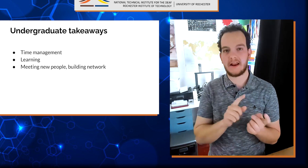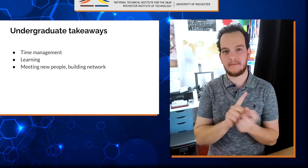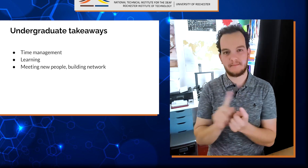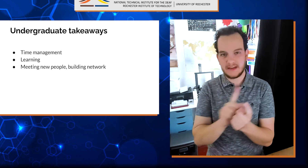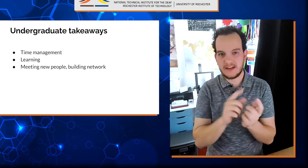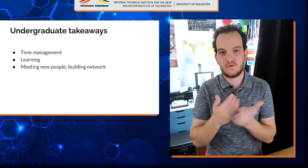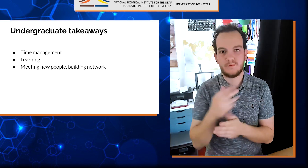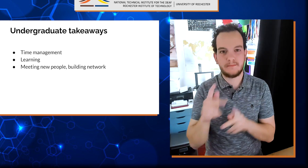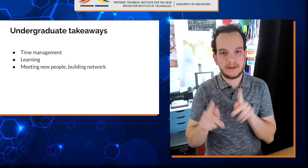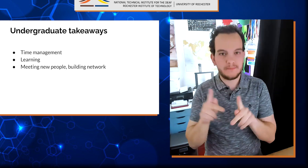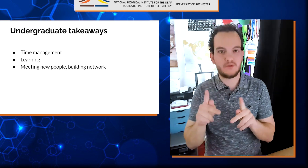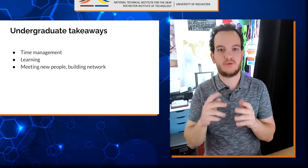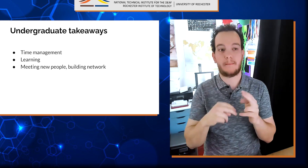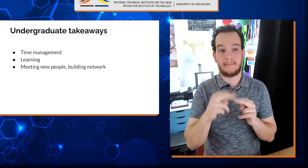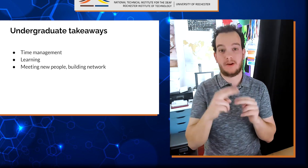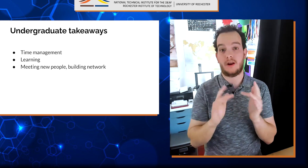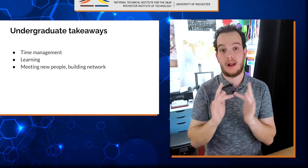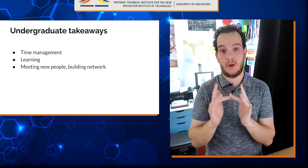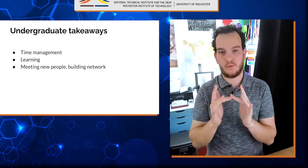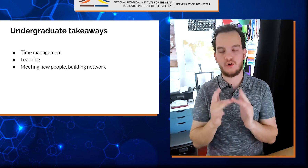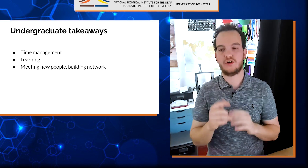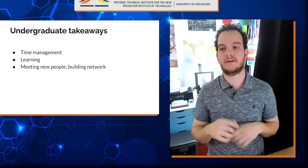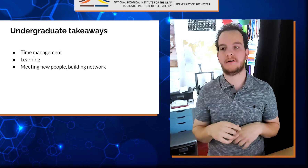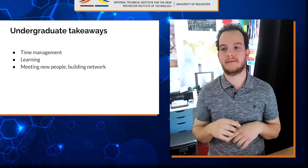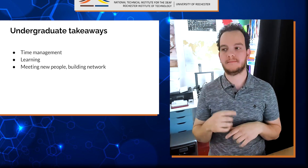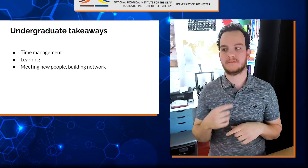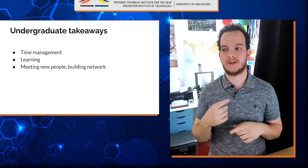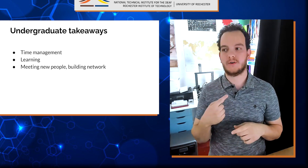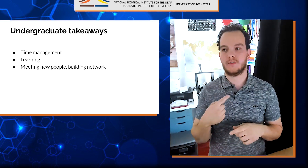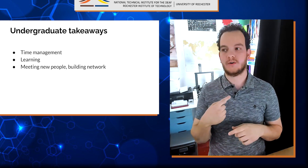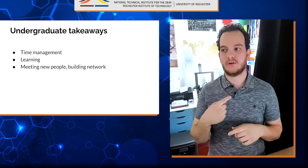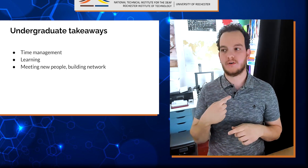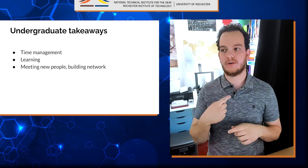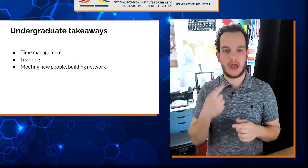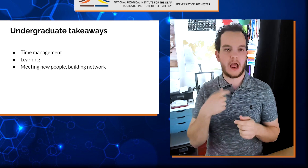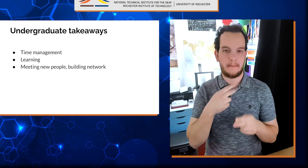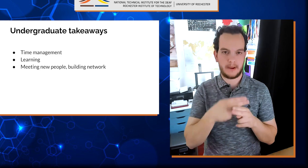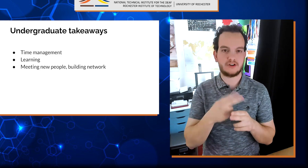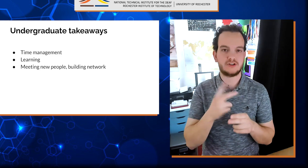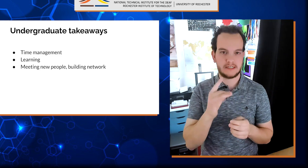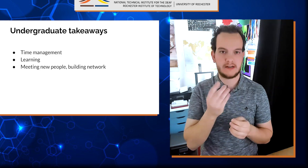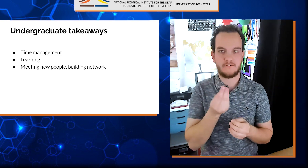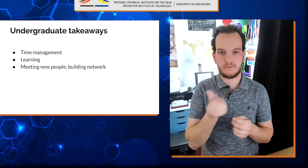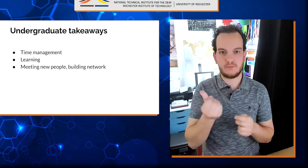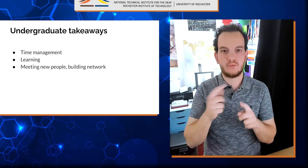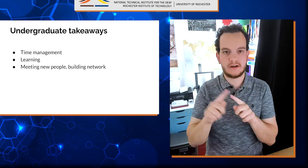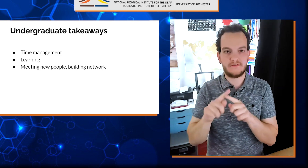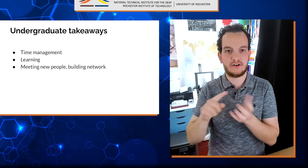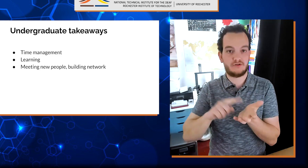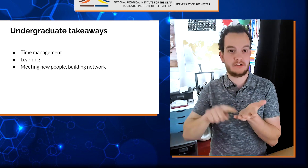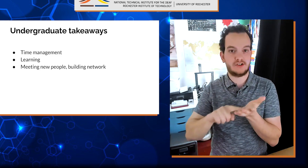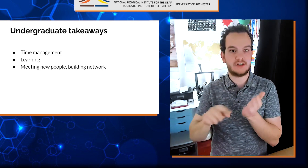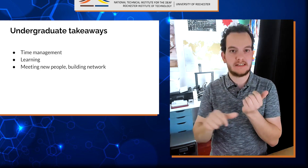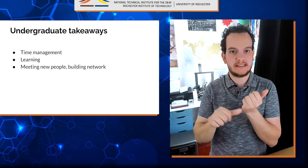Again, meeting new people and building a network is very important. I mentioned that I had